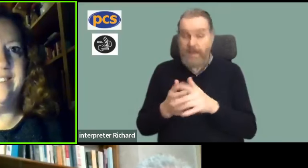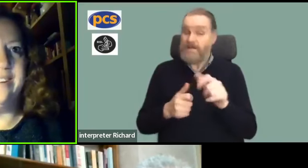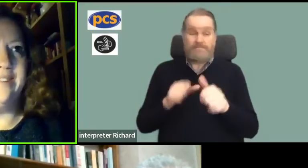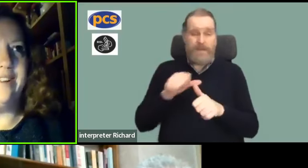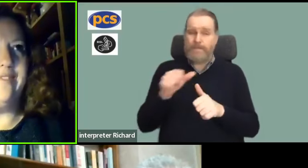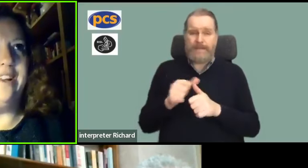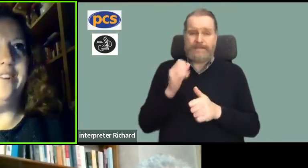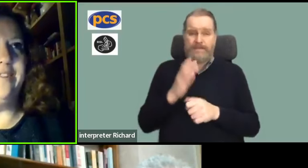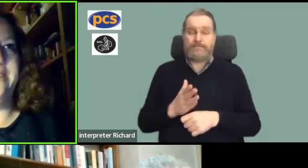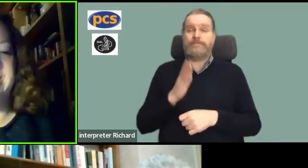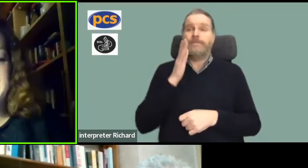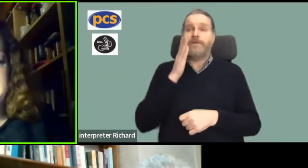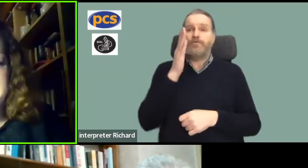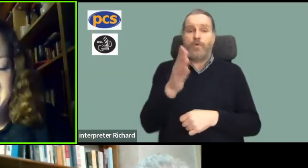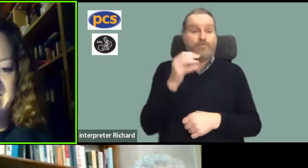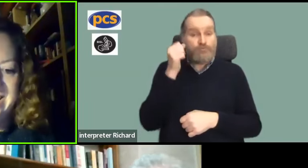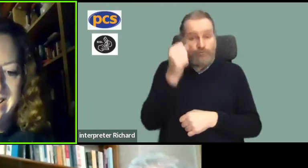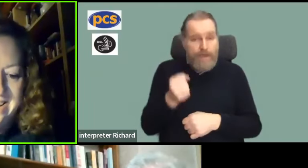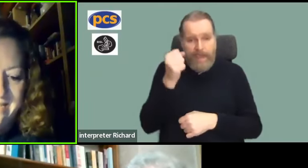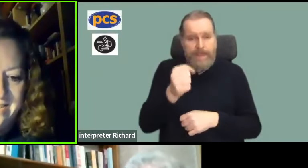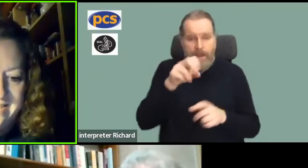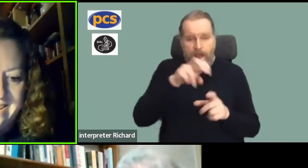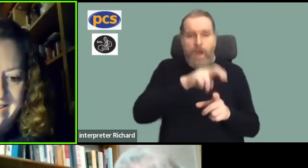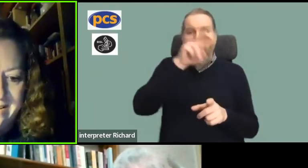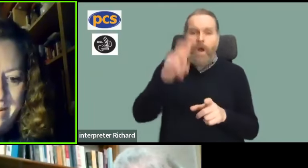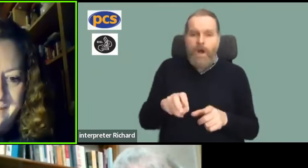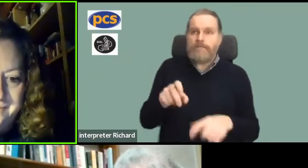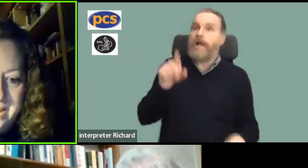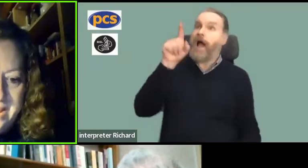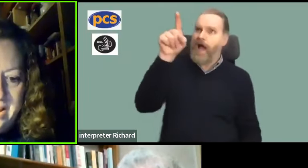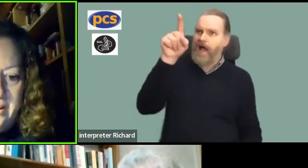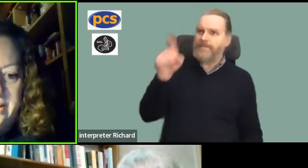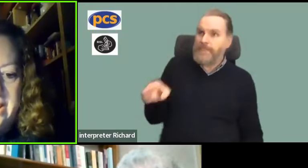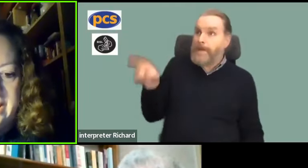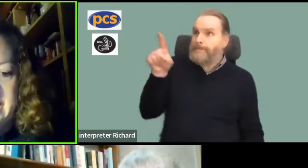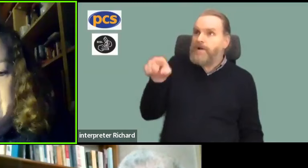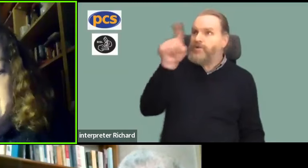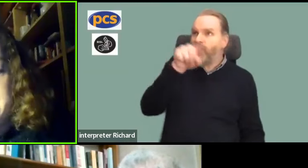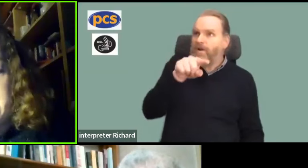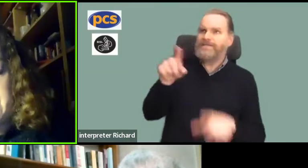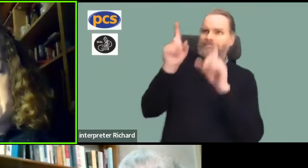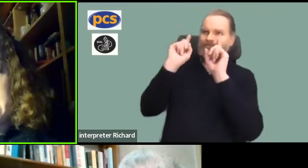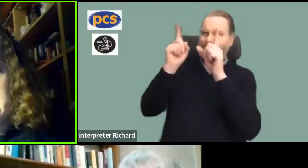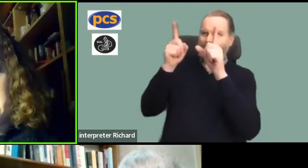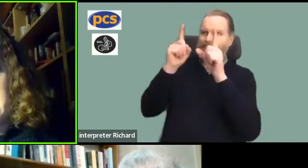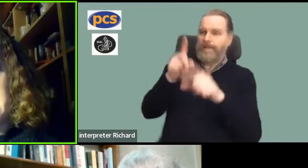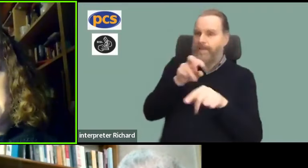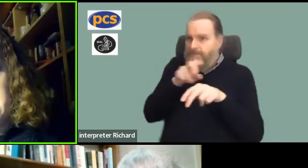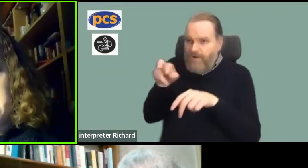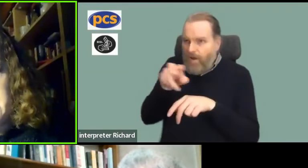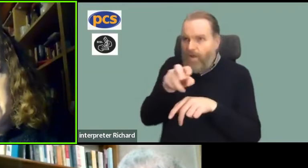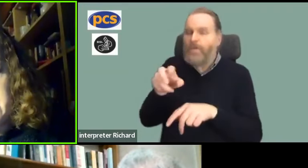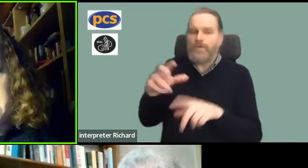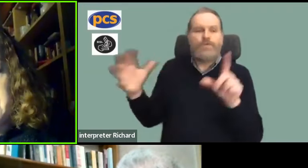details. But I think if you get as far from a Mcdonald's and look for the yellow flags, that sounds a fairly good stereotype d stereotype. Okay stereotype.